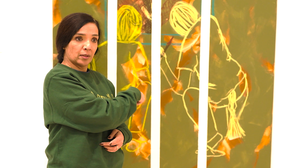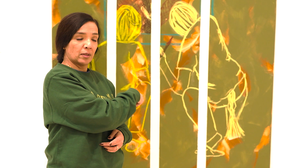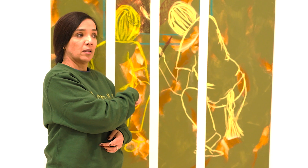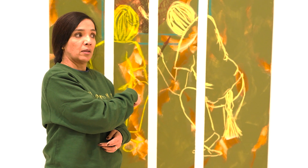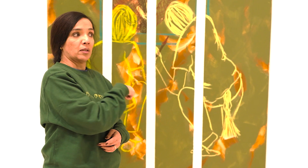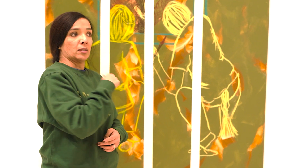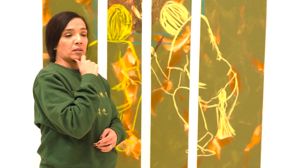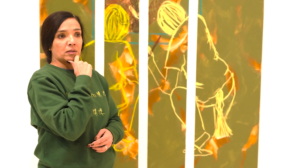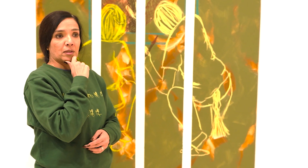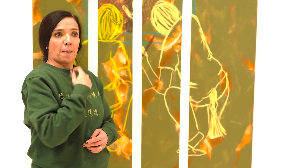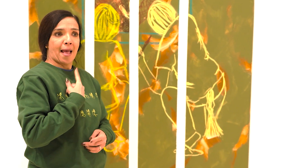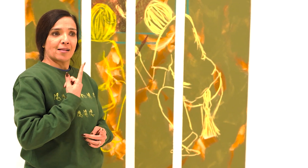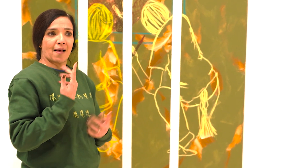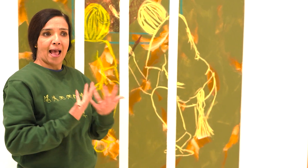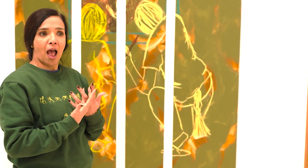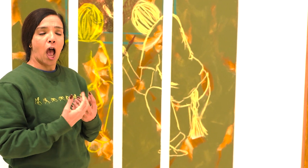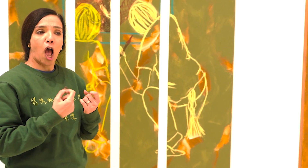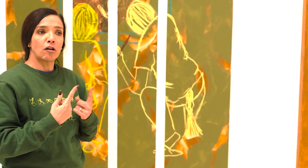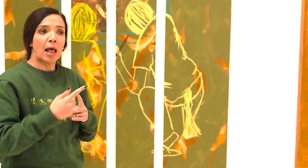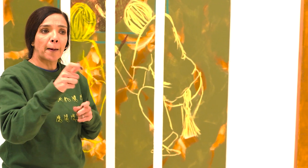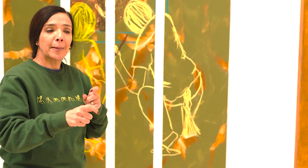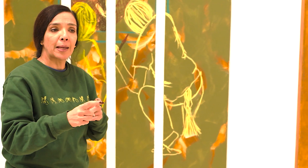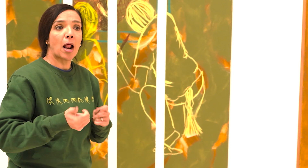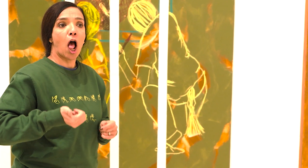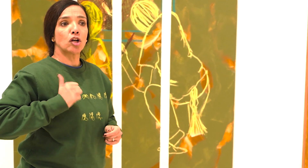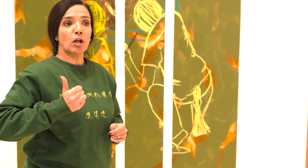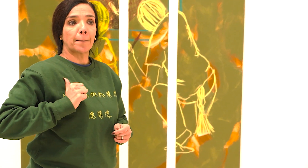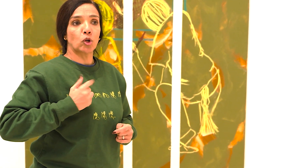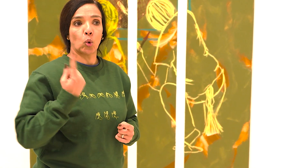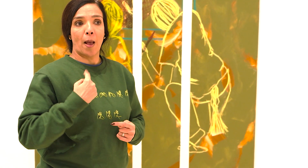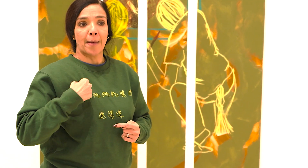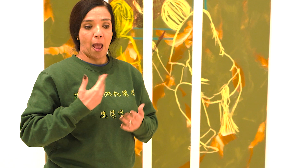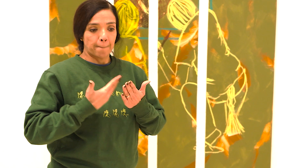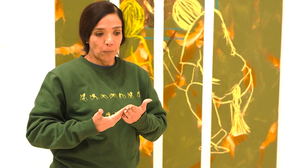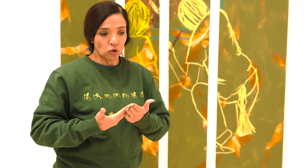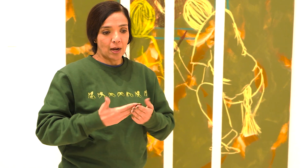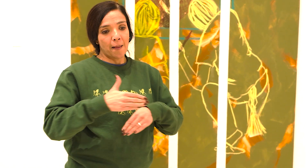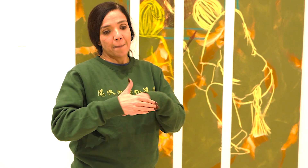and this was done in 2022. People make assumptions about who I am.